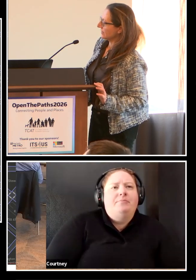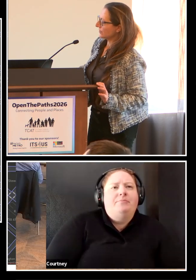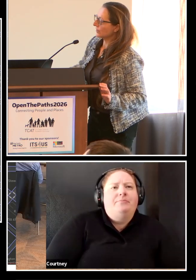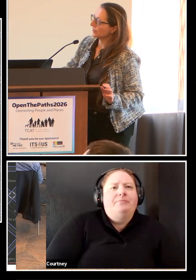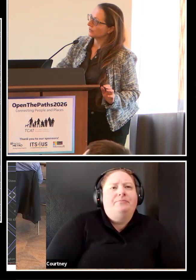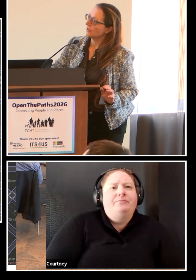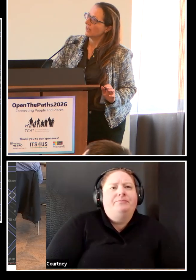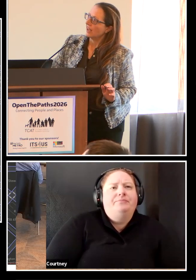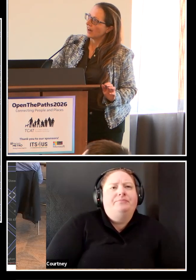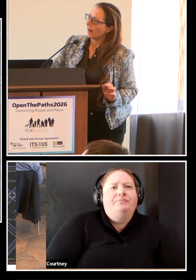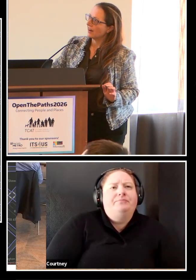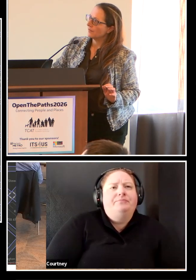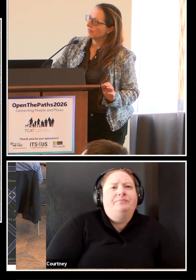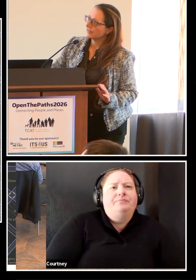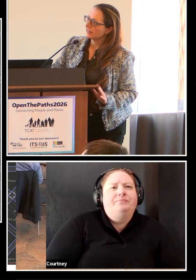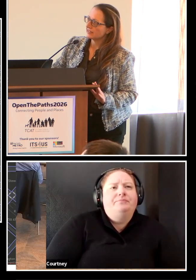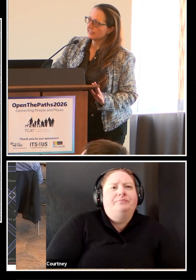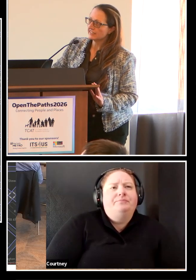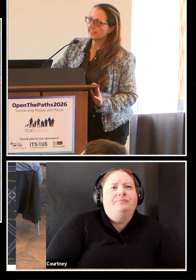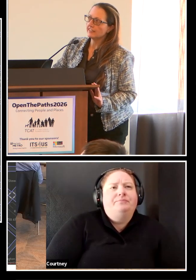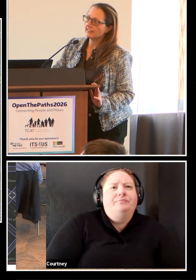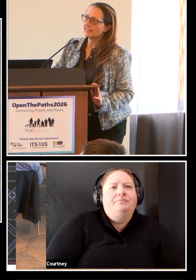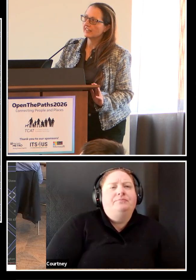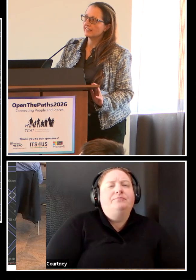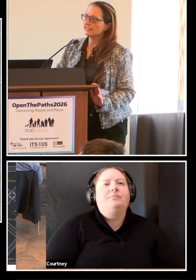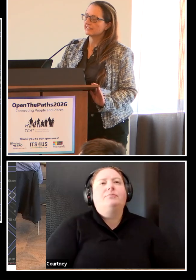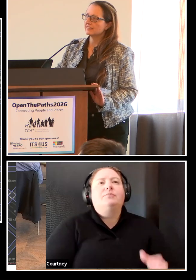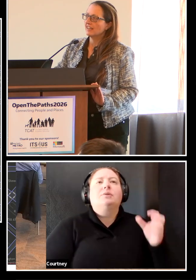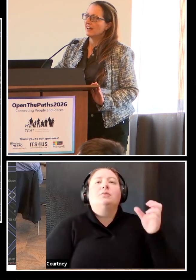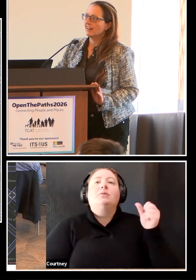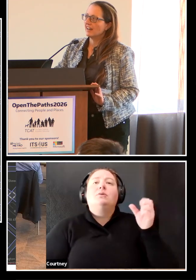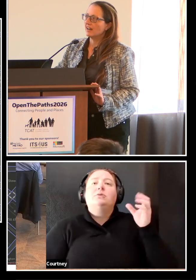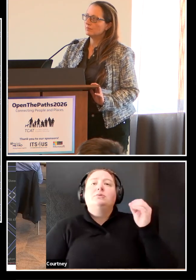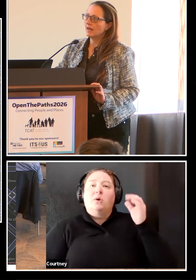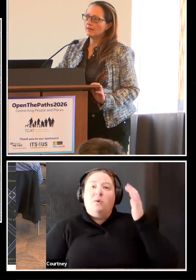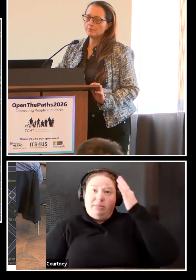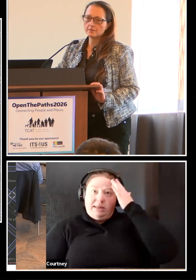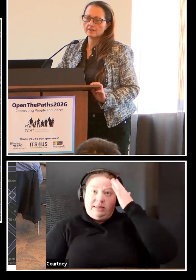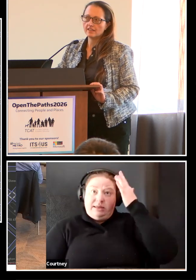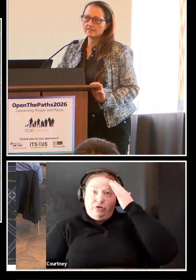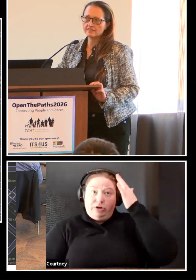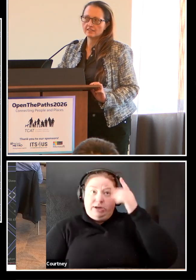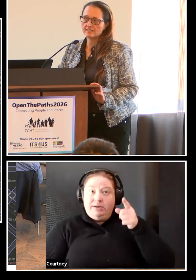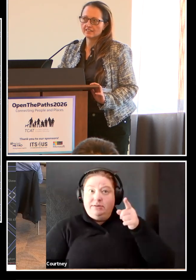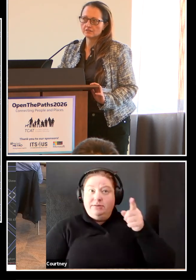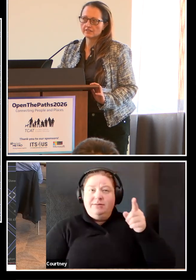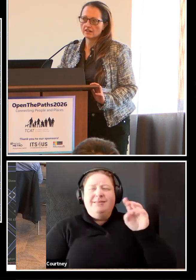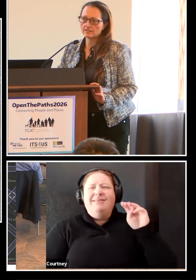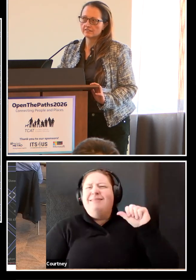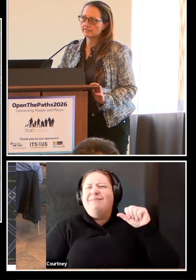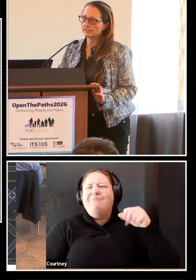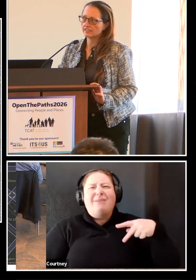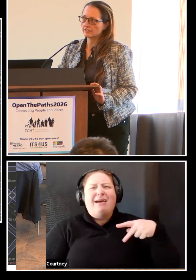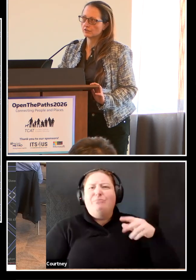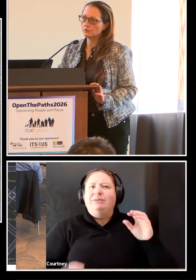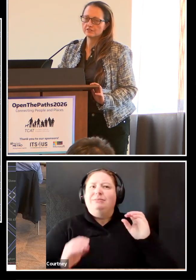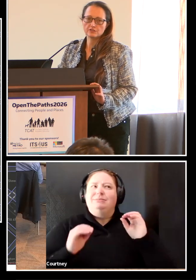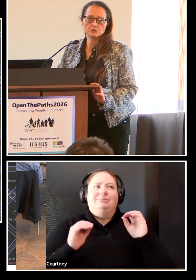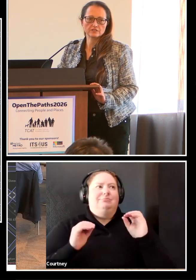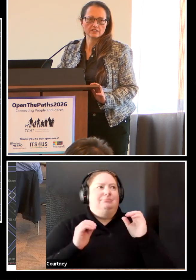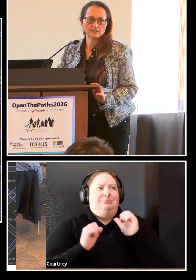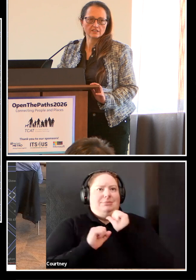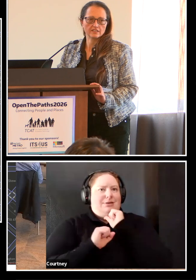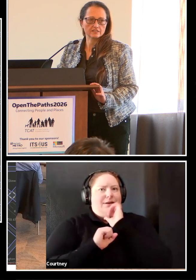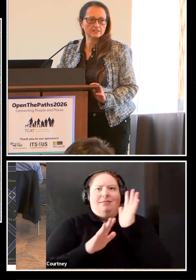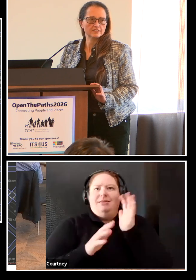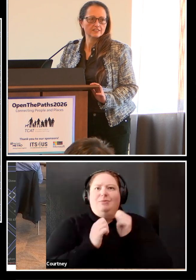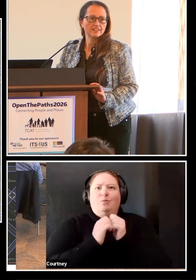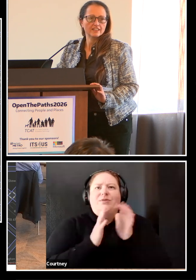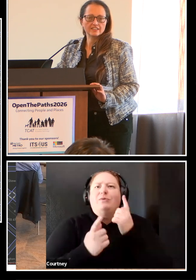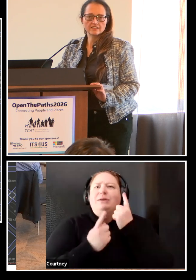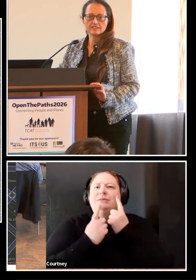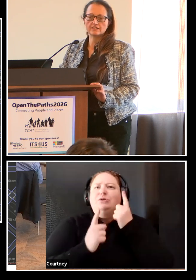And so, um, the theory here is a map is nothing without considering who is using it in the sense